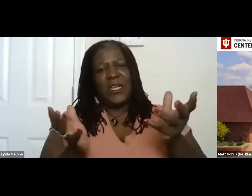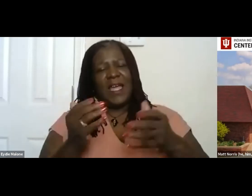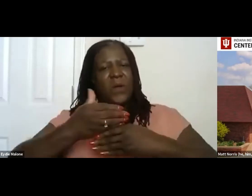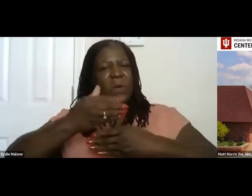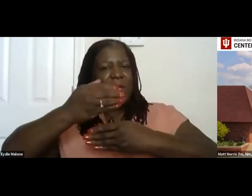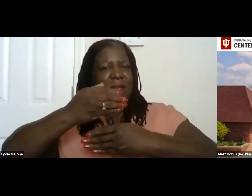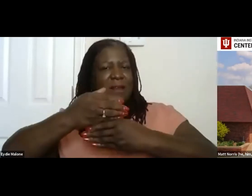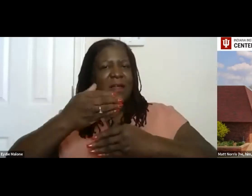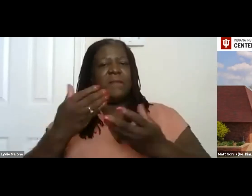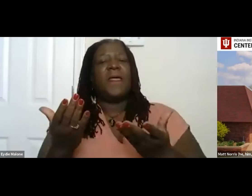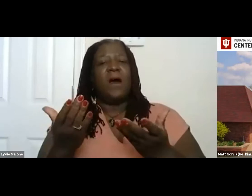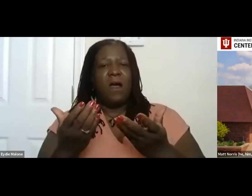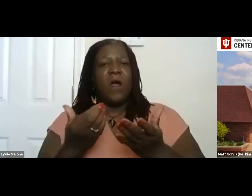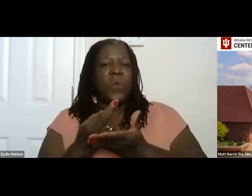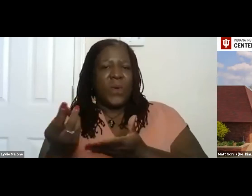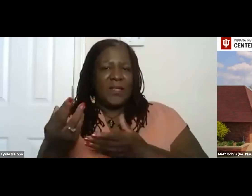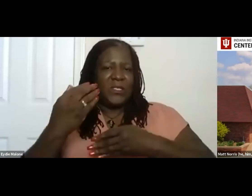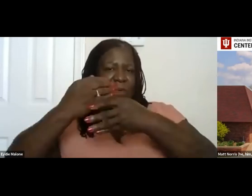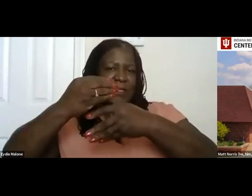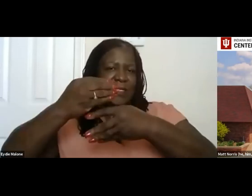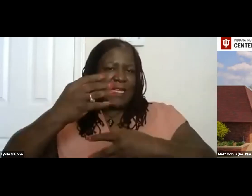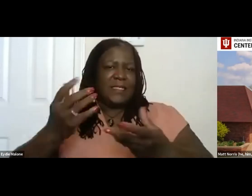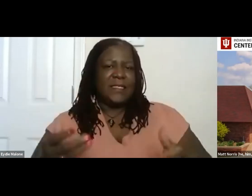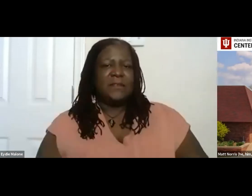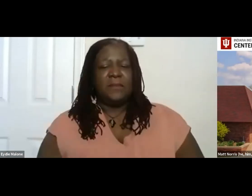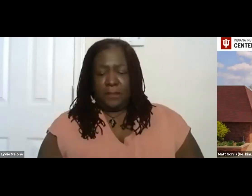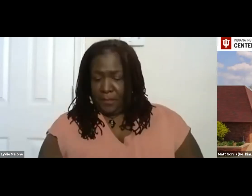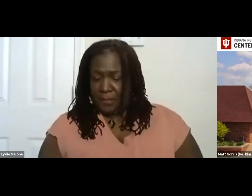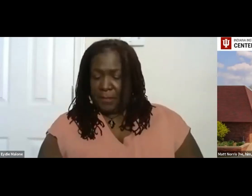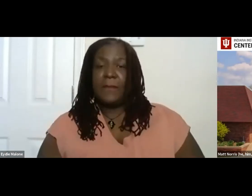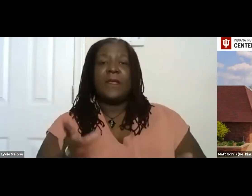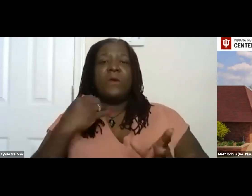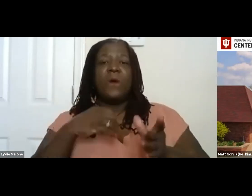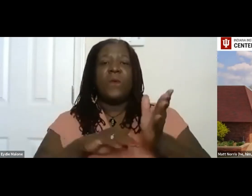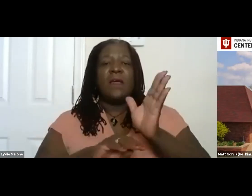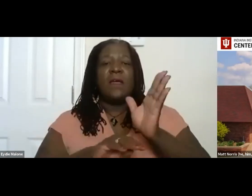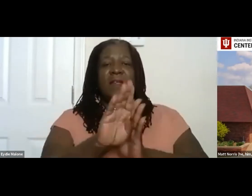list. This is a resource list that we've developed here at the Center for Health Equity that